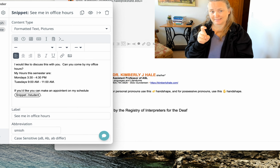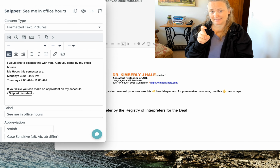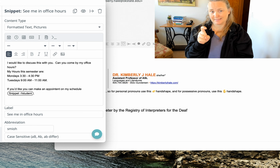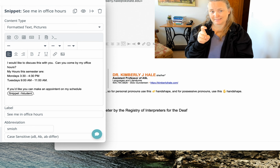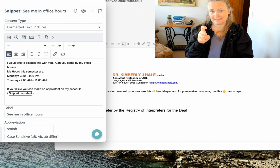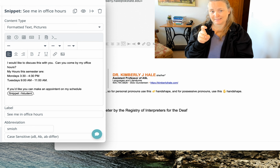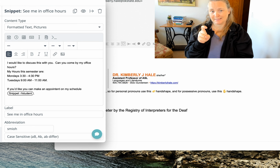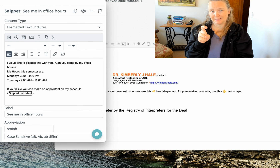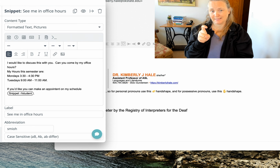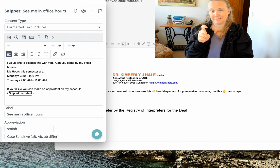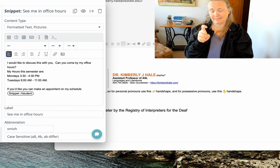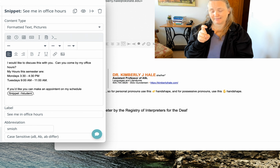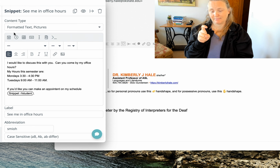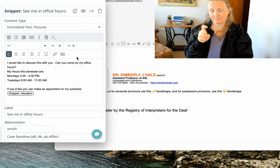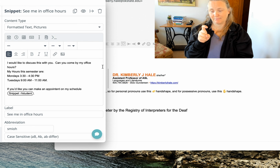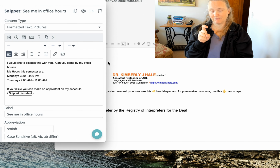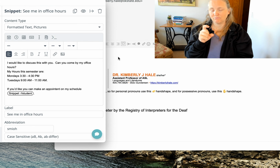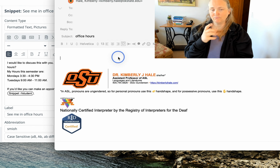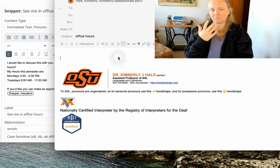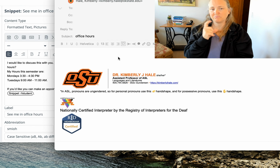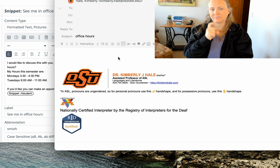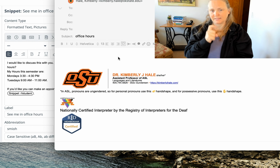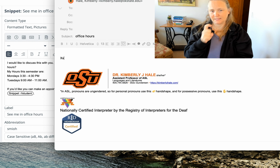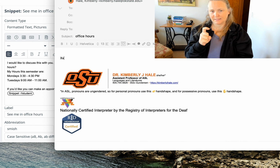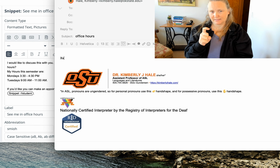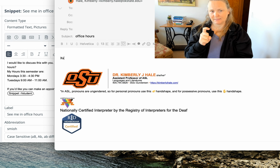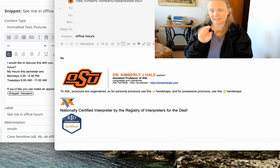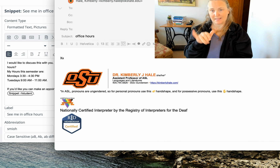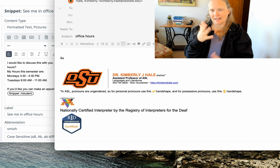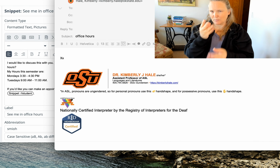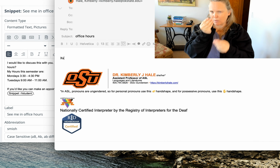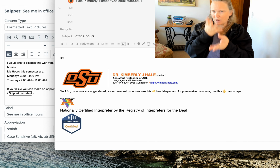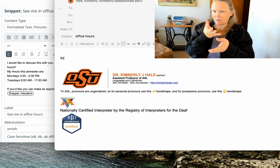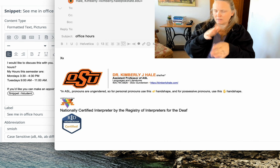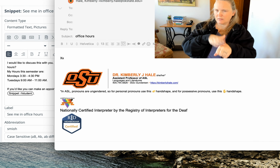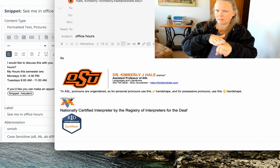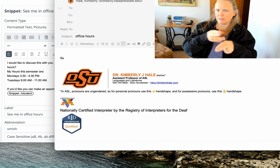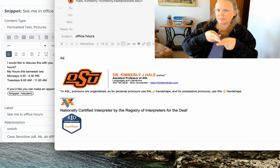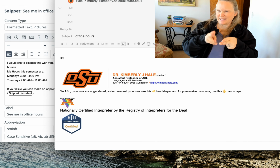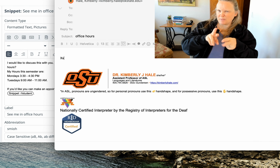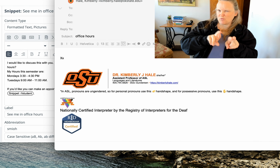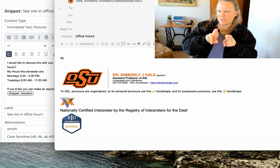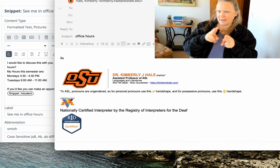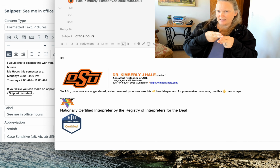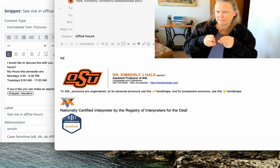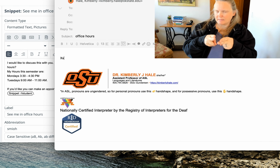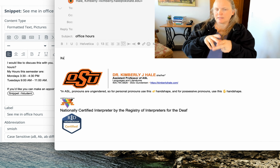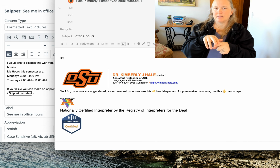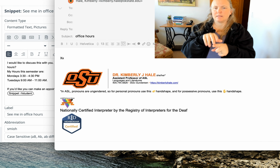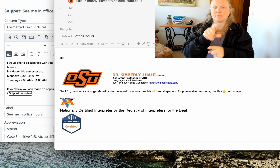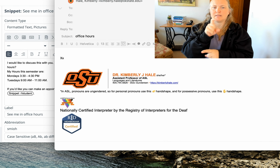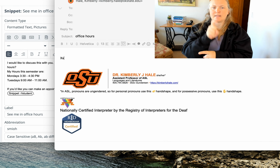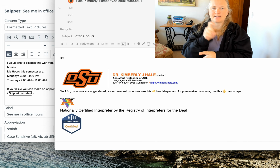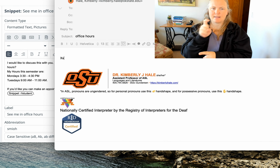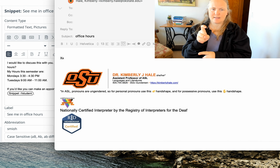As you can see in my snippet X, X. XX. That's what lets it know. I am typing a snippet and I wanted to pay attention.